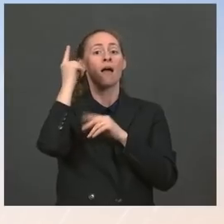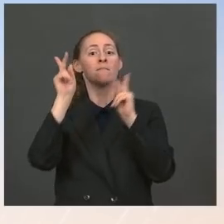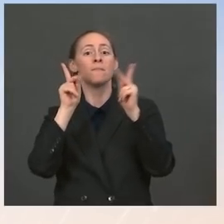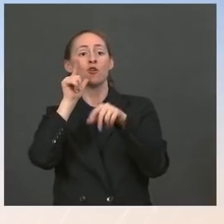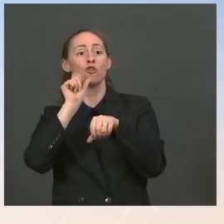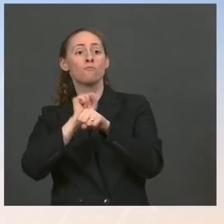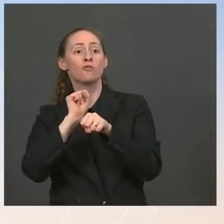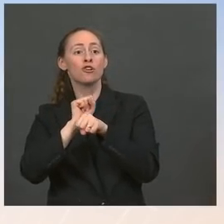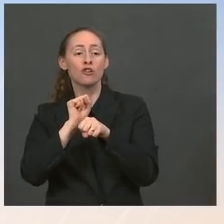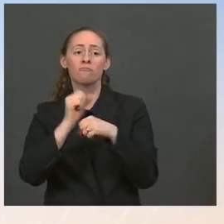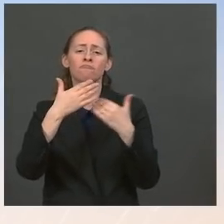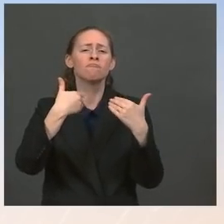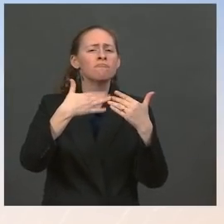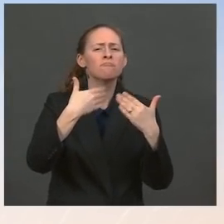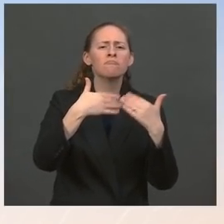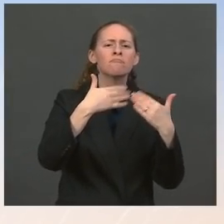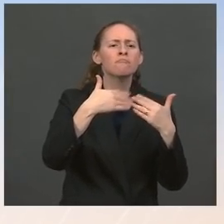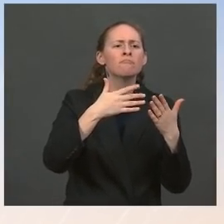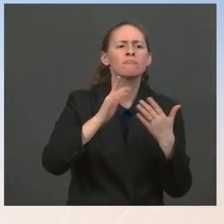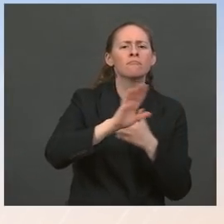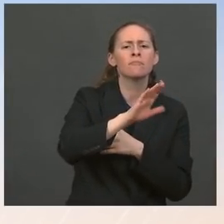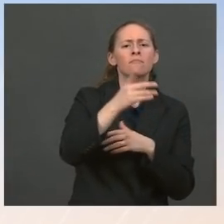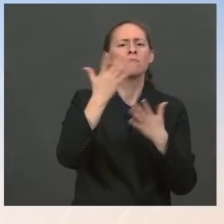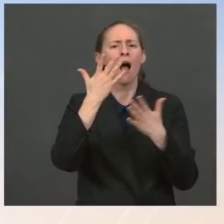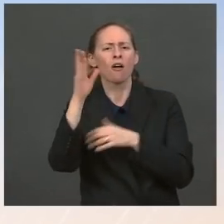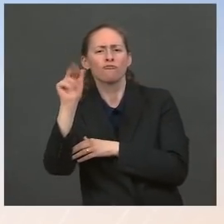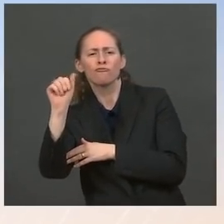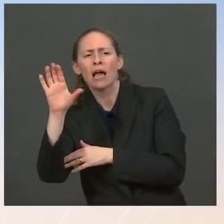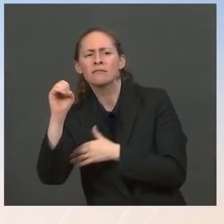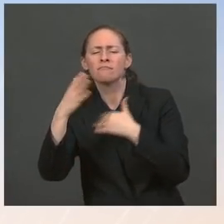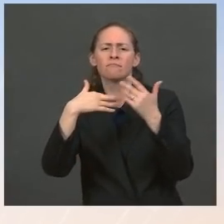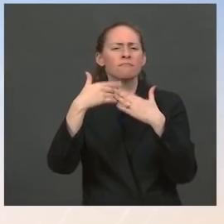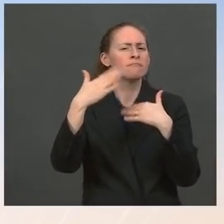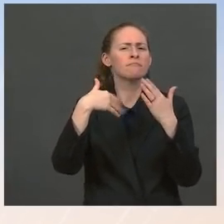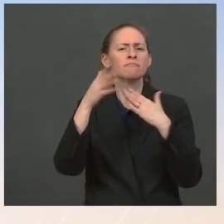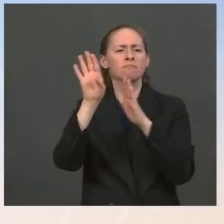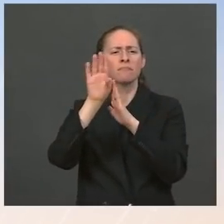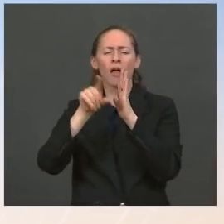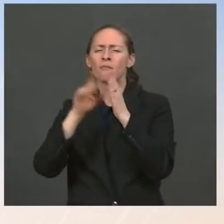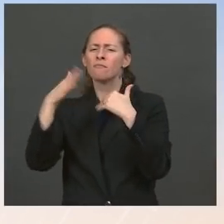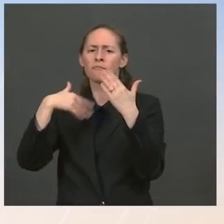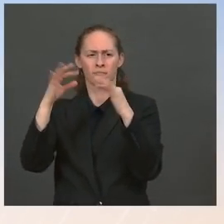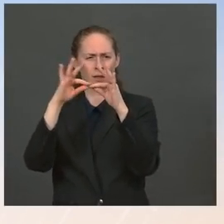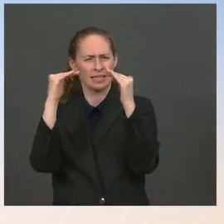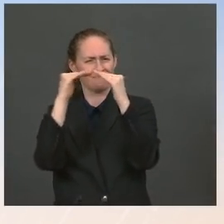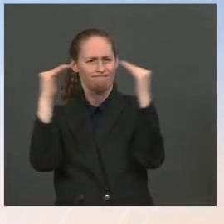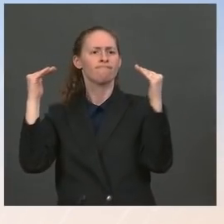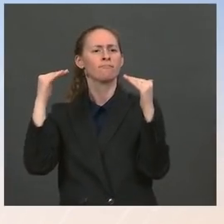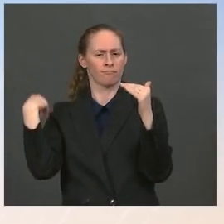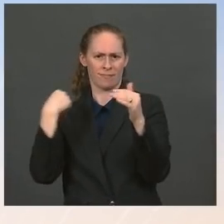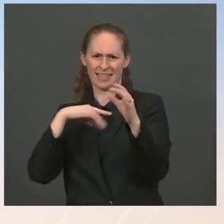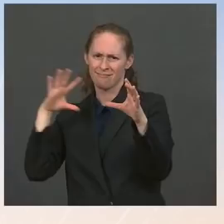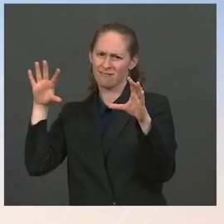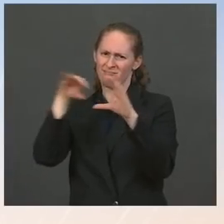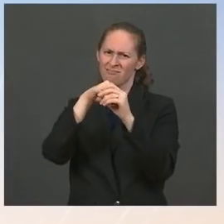So, equity at the center of everything that he does, every policy, remains to be -- remains to be the key here. The Press: Can you talk about what he's going to be saying